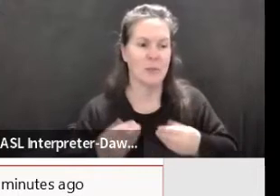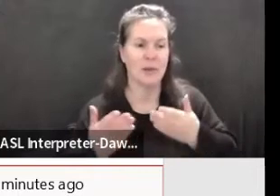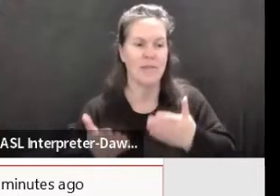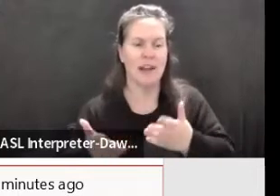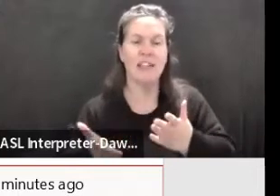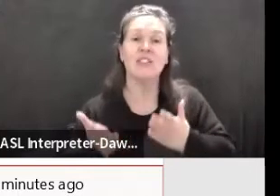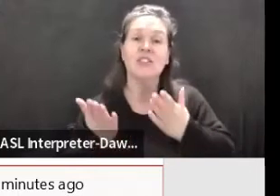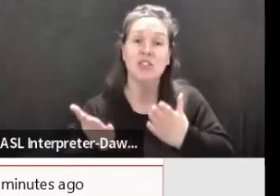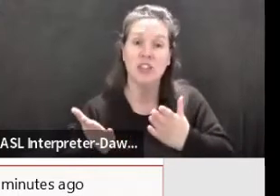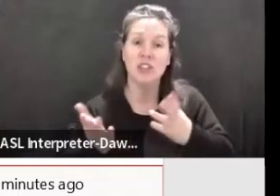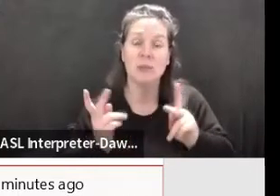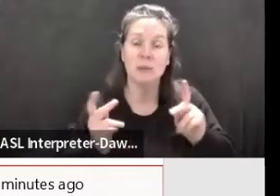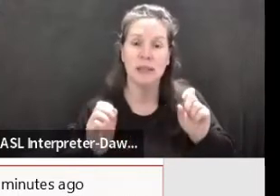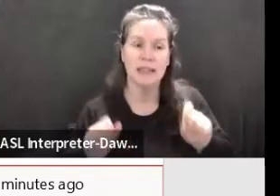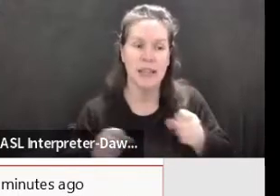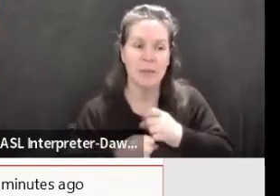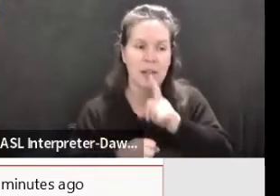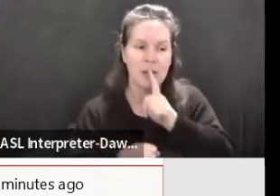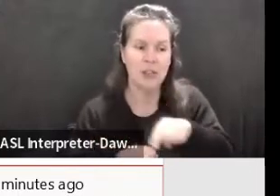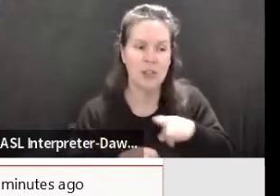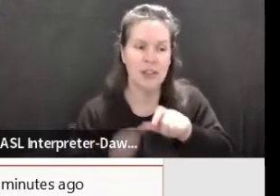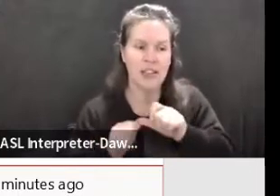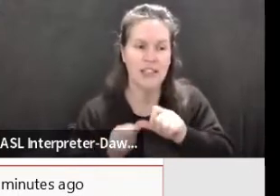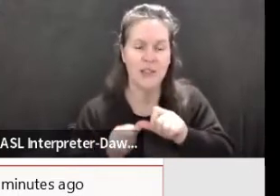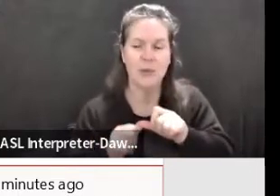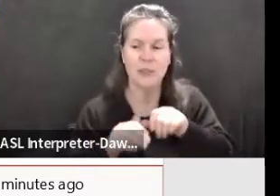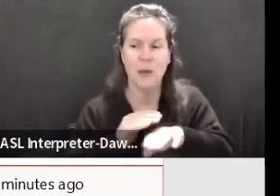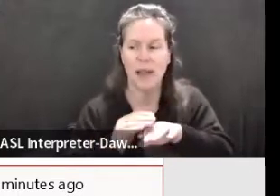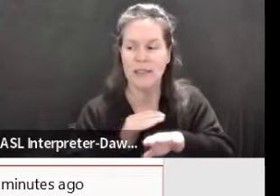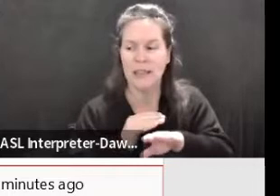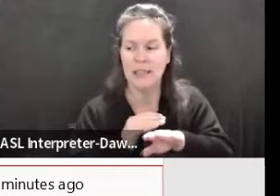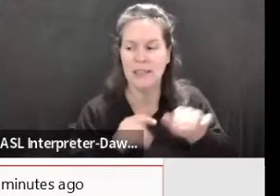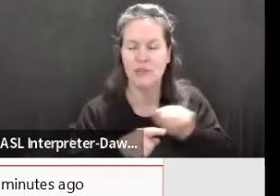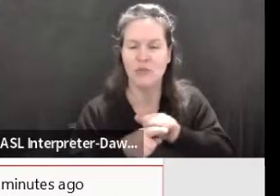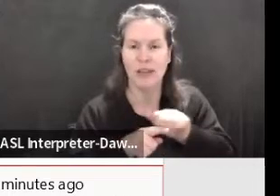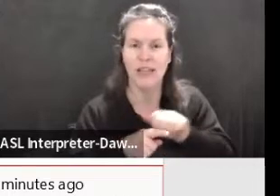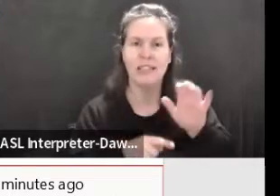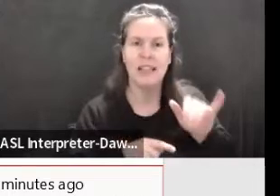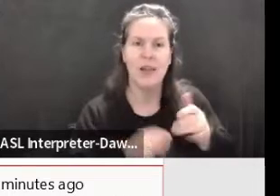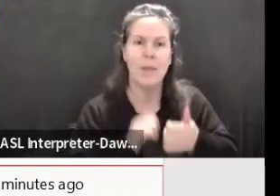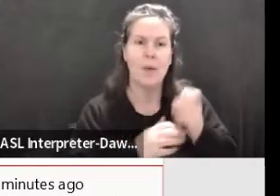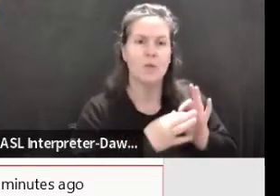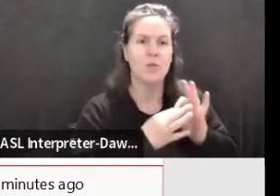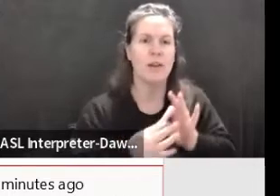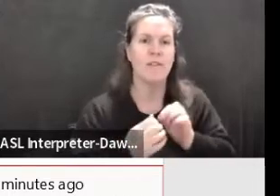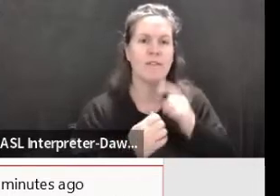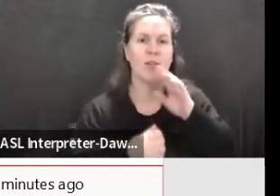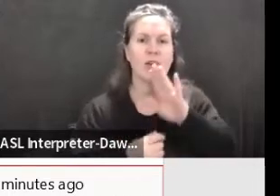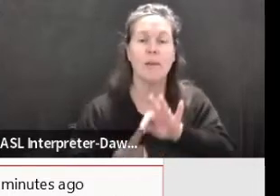so that people can make sure that they're continuing to access trainings that are the most relevant for their particular specialties,